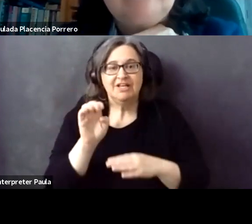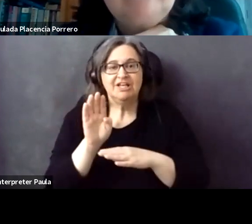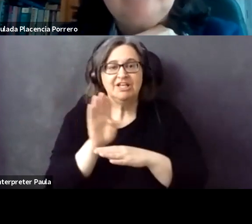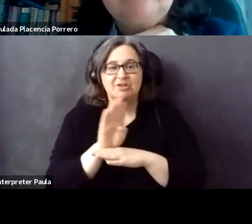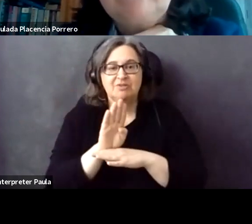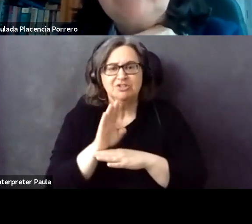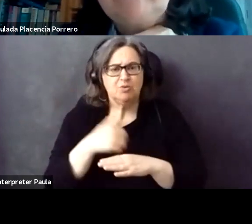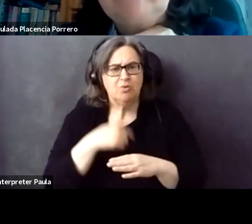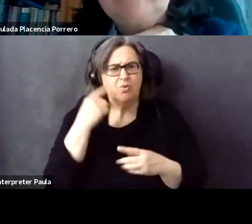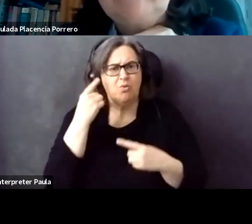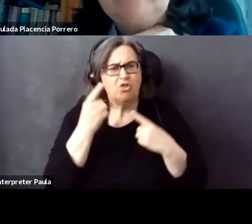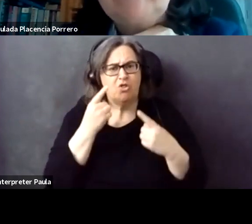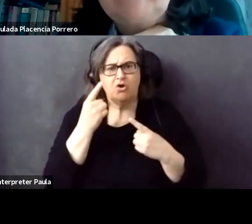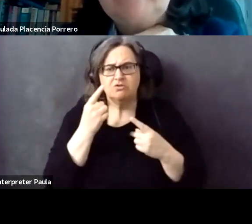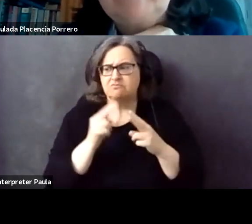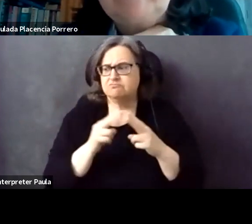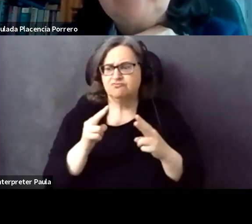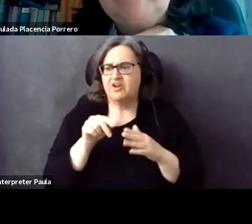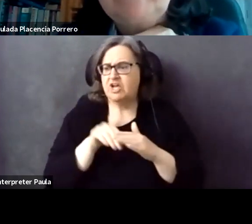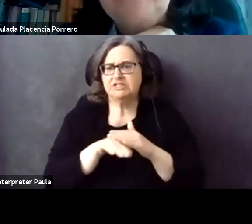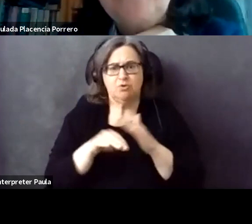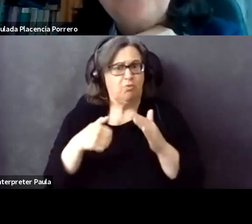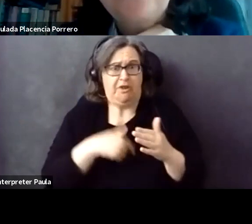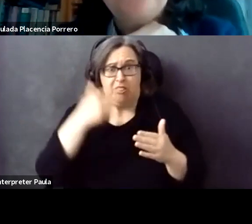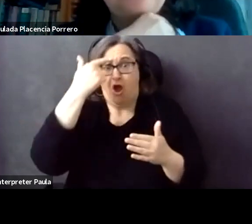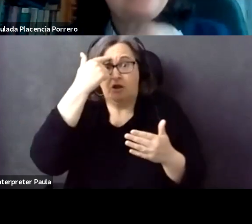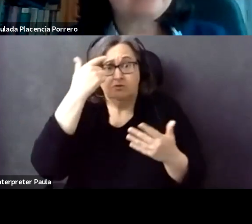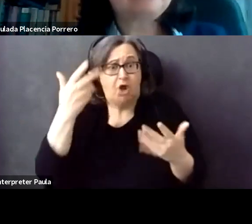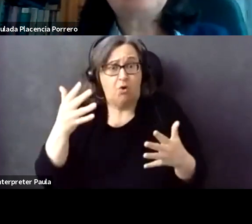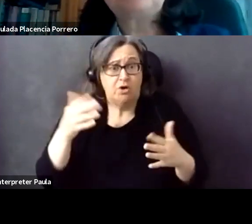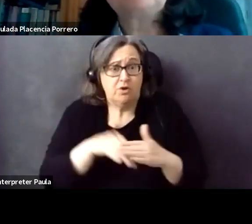to me. >> LÉON MÖLENBERG: To be frank,